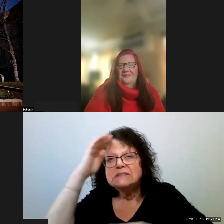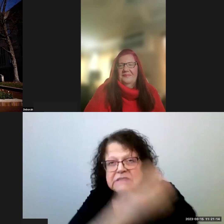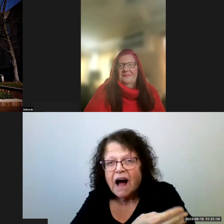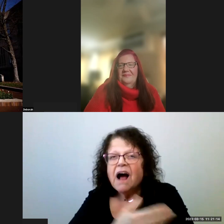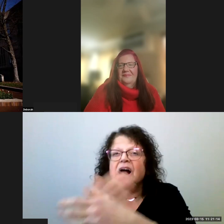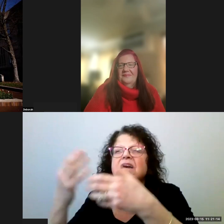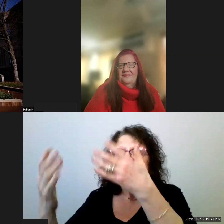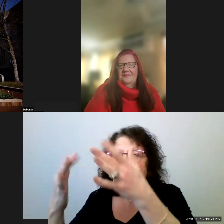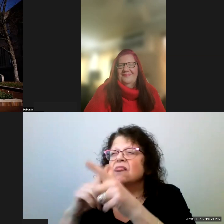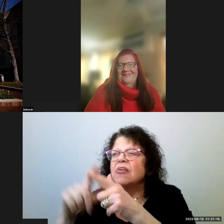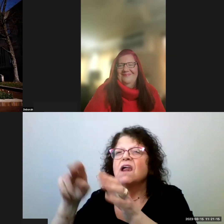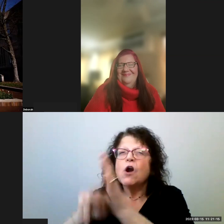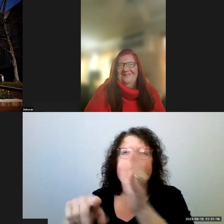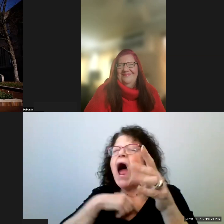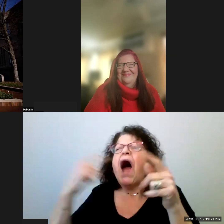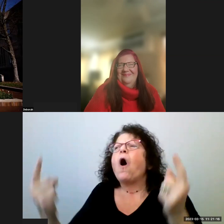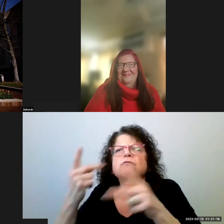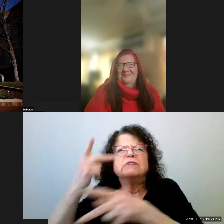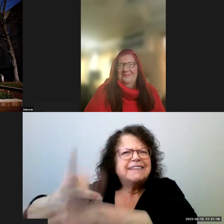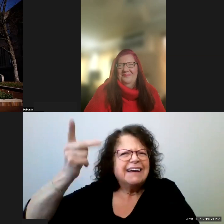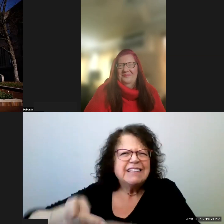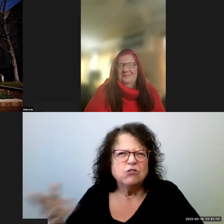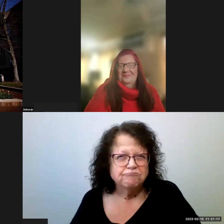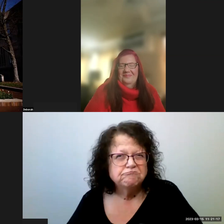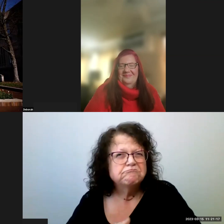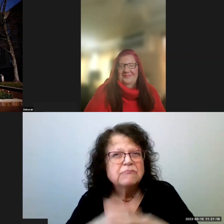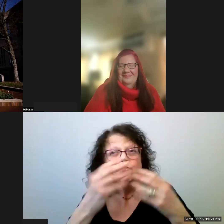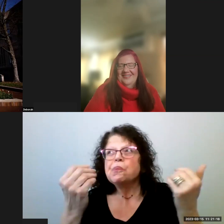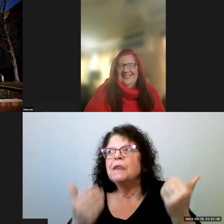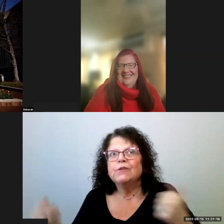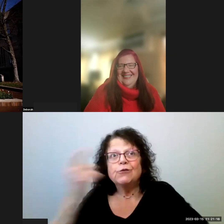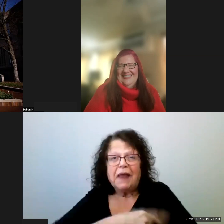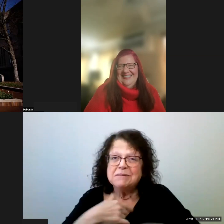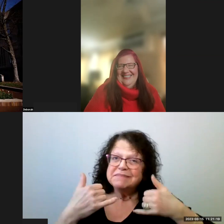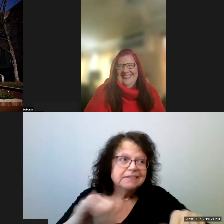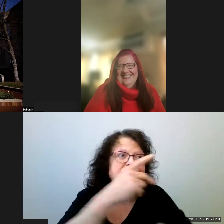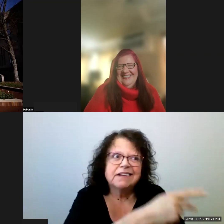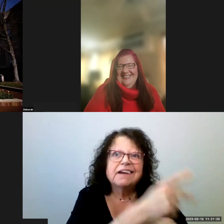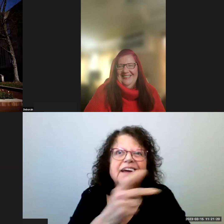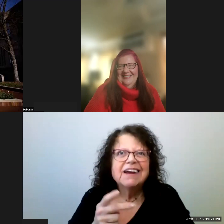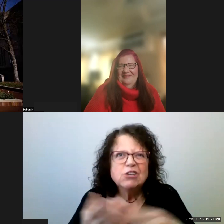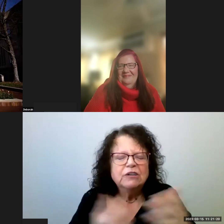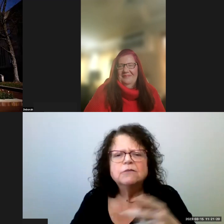and I was helping people then. Everybody and my son would get sick. I was always the caregiver. Right now, today, I'm still the caregiver. >> PEGGY HOLTZ: Could you briefly talk about